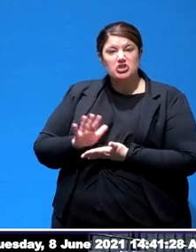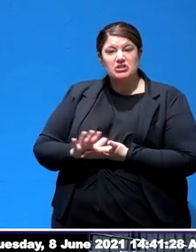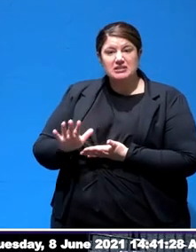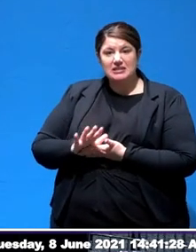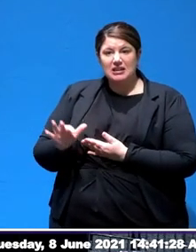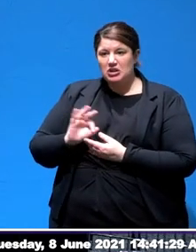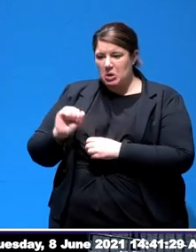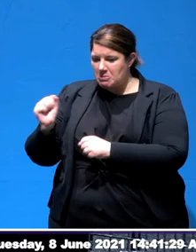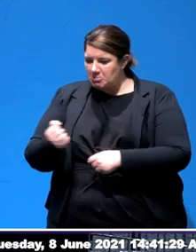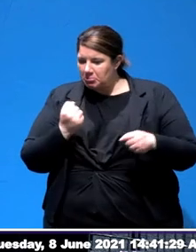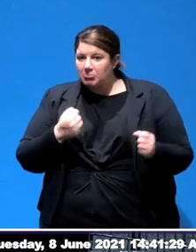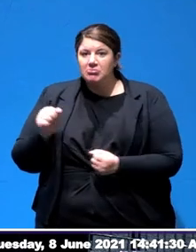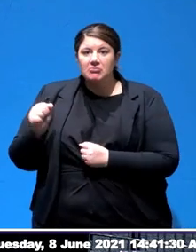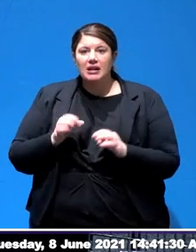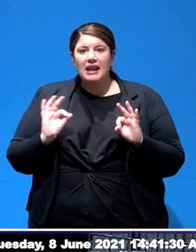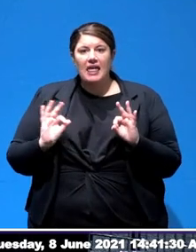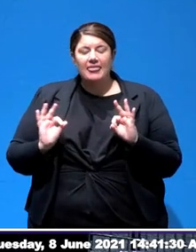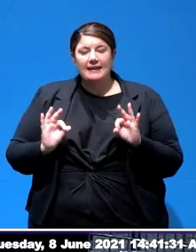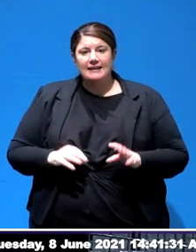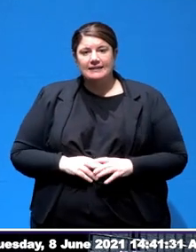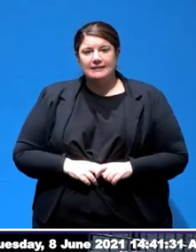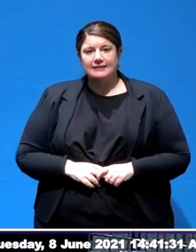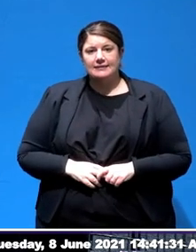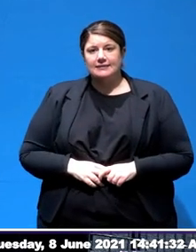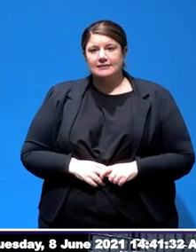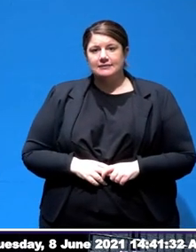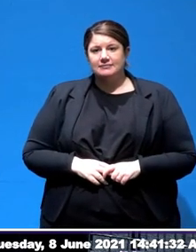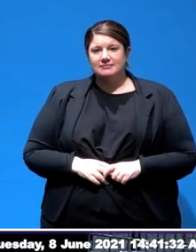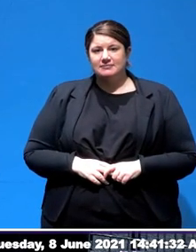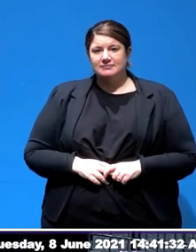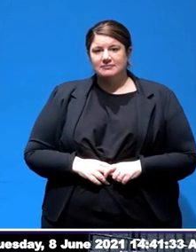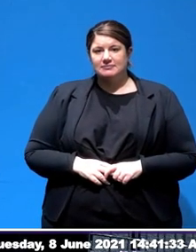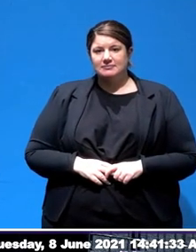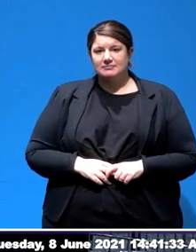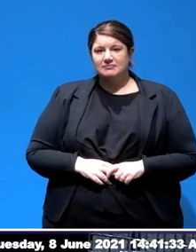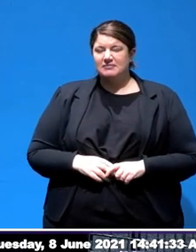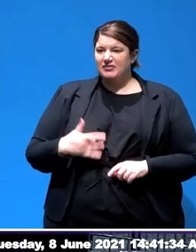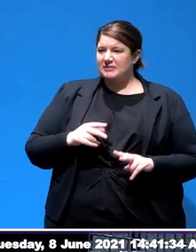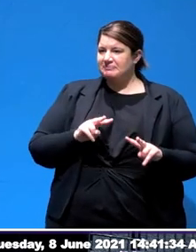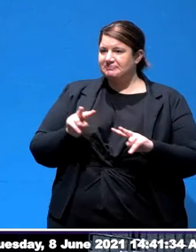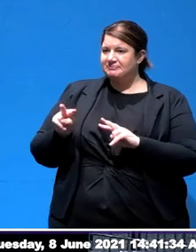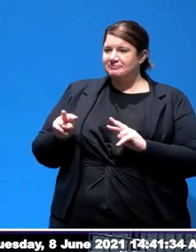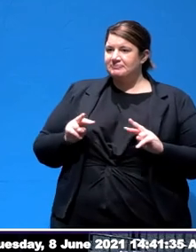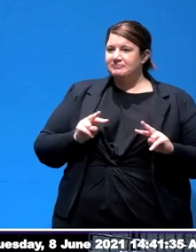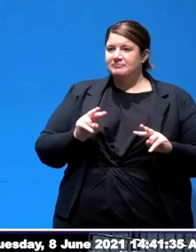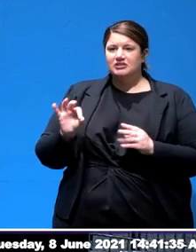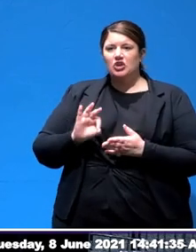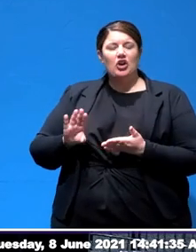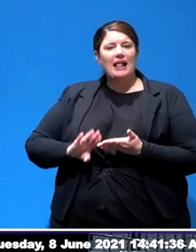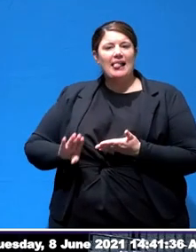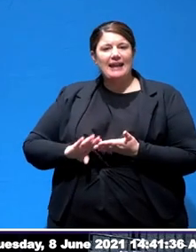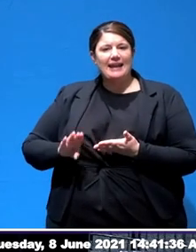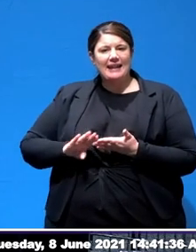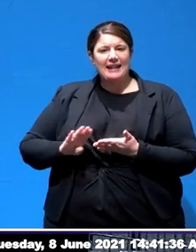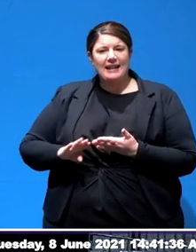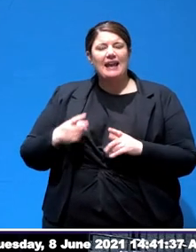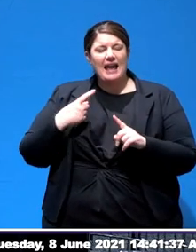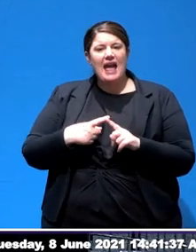swept, had an unclean sense to it, and she talked about medication mix-ups.